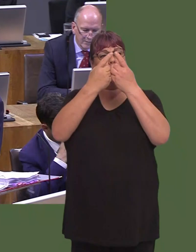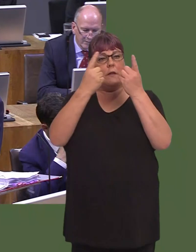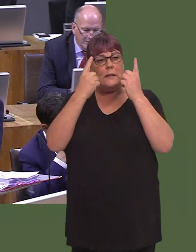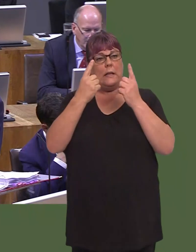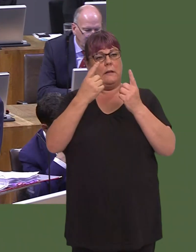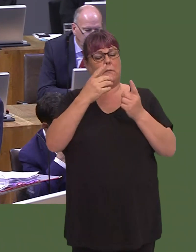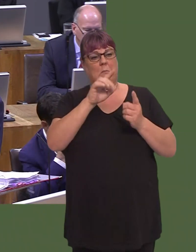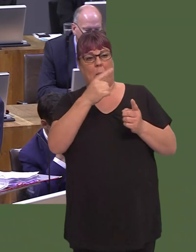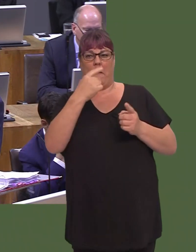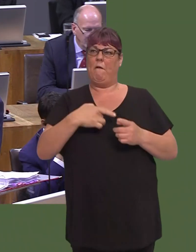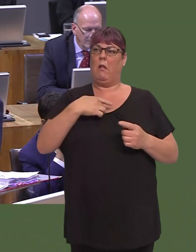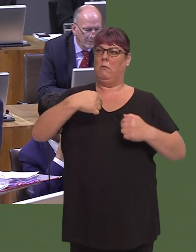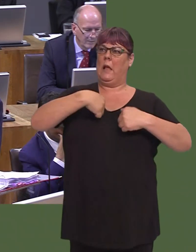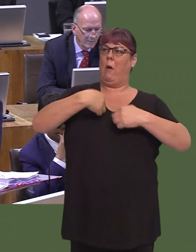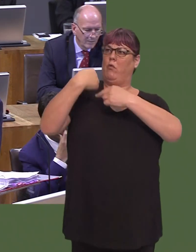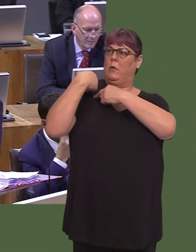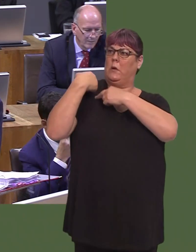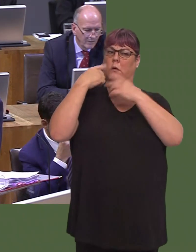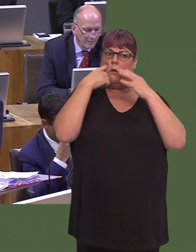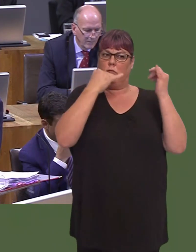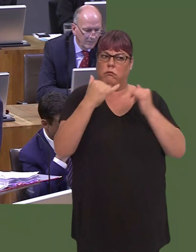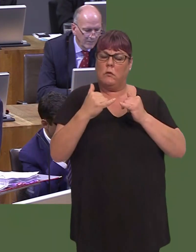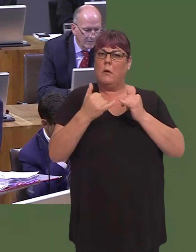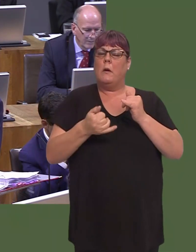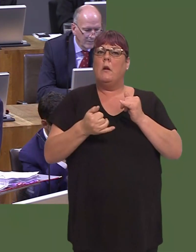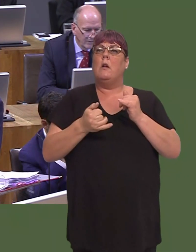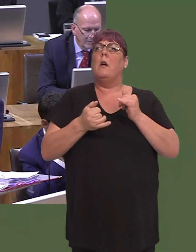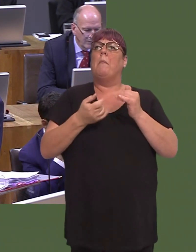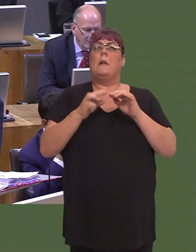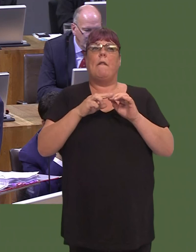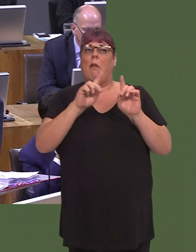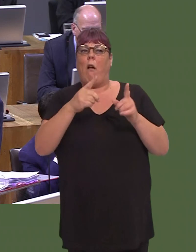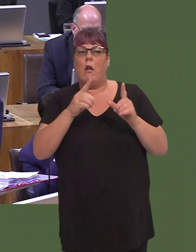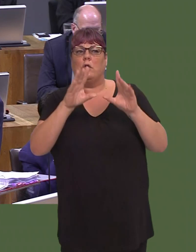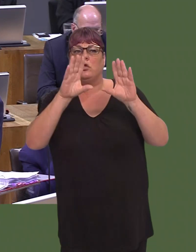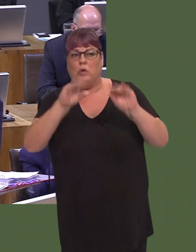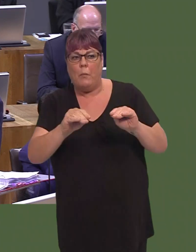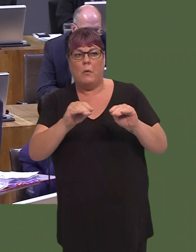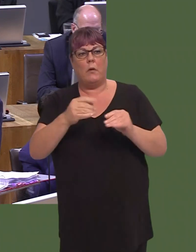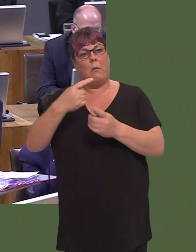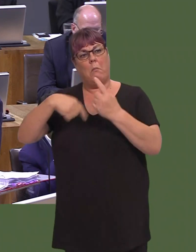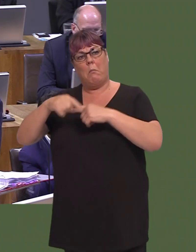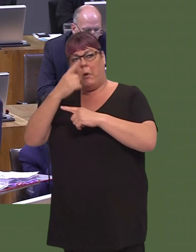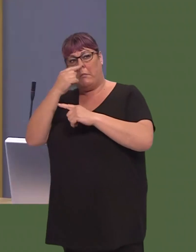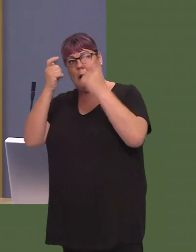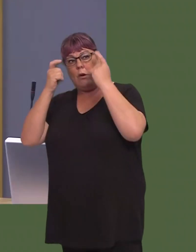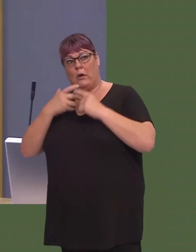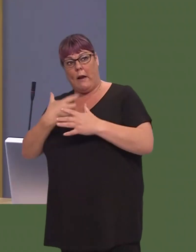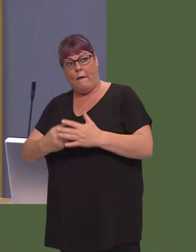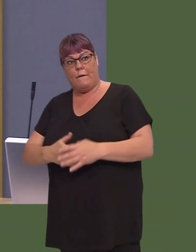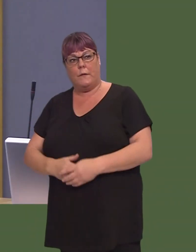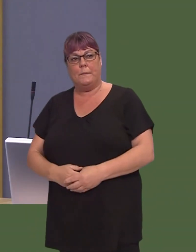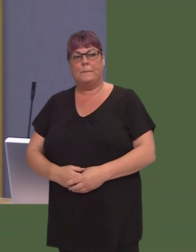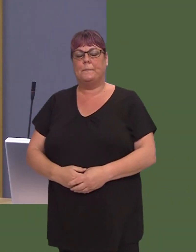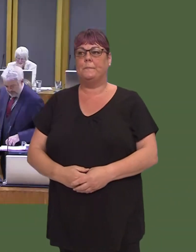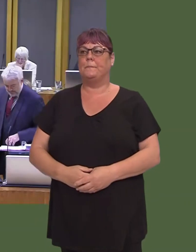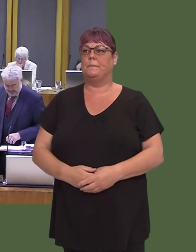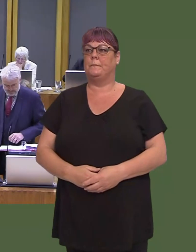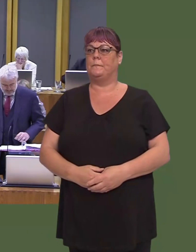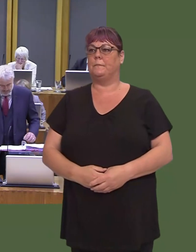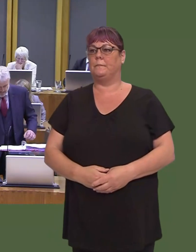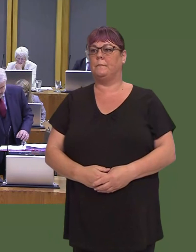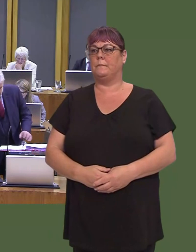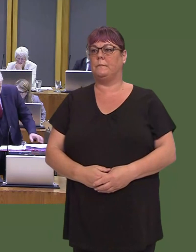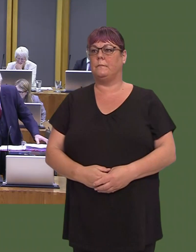Y Dirprwy Lywydd / The Deputy Presiding Officer: Thank you. [Interruption.] Thank you. Thank